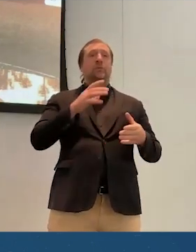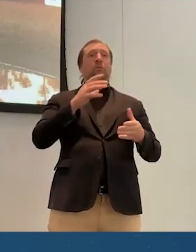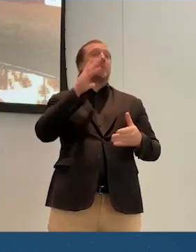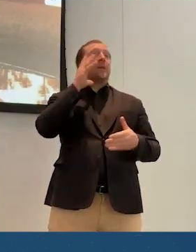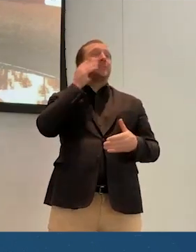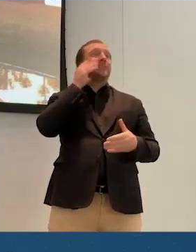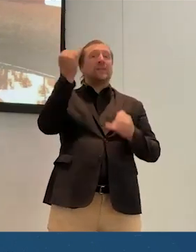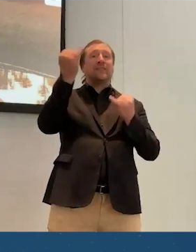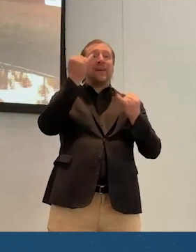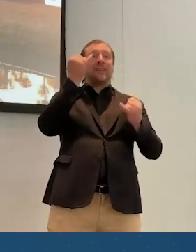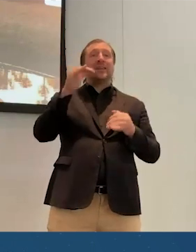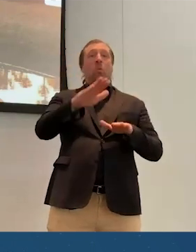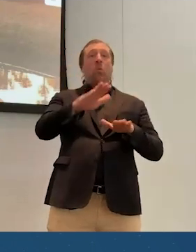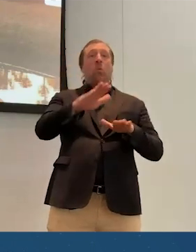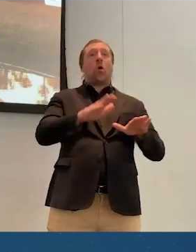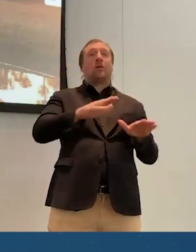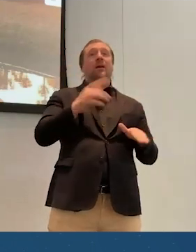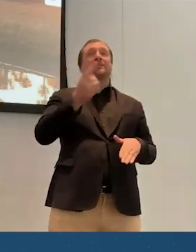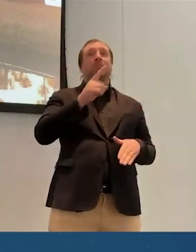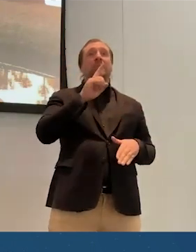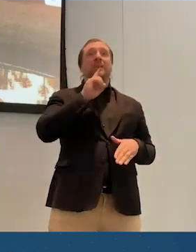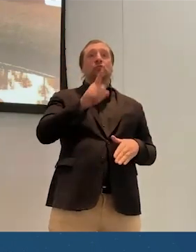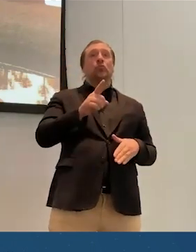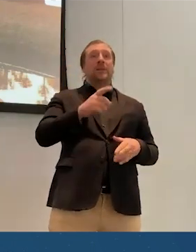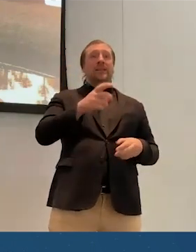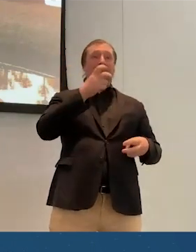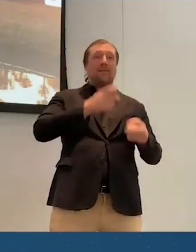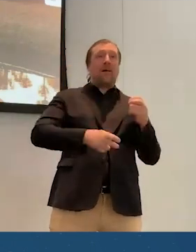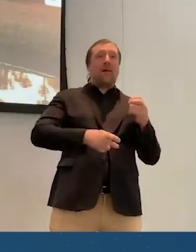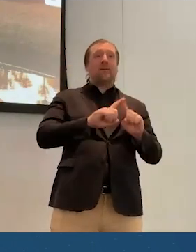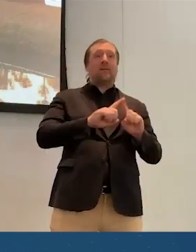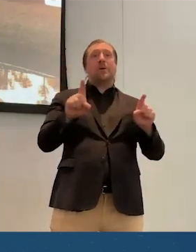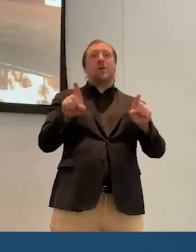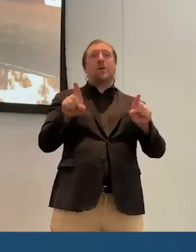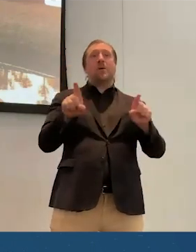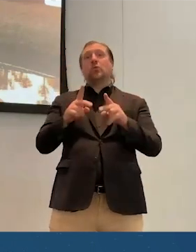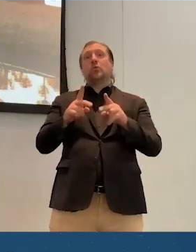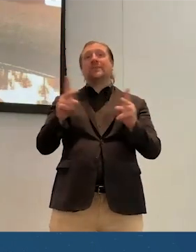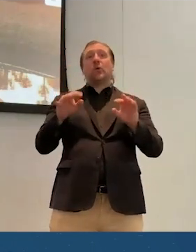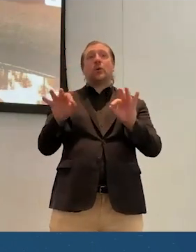is something that is very tough, but also it's very important.